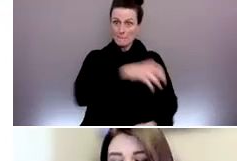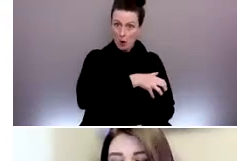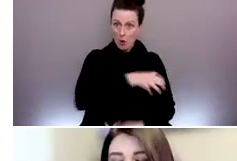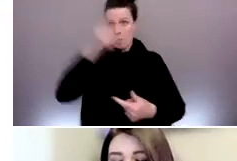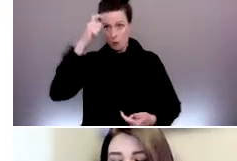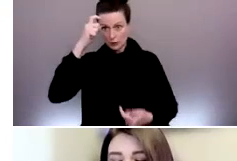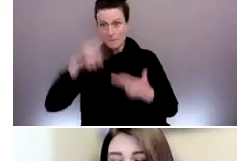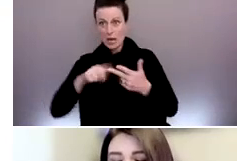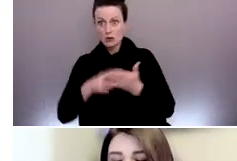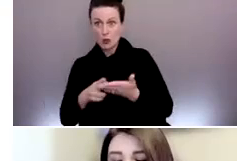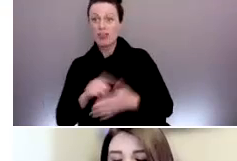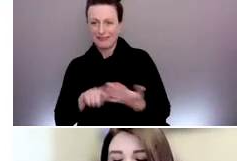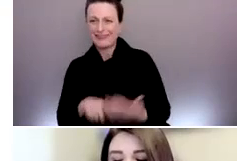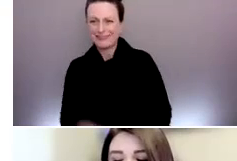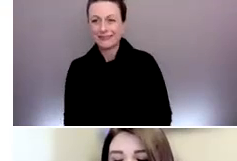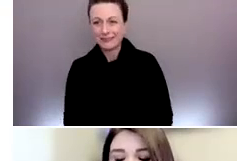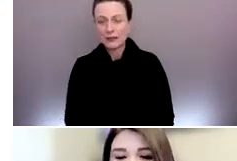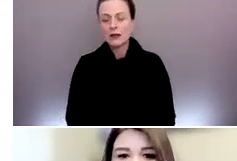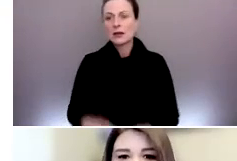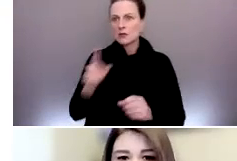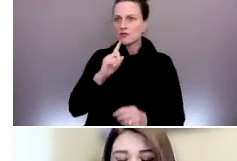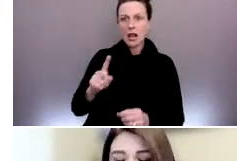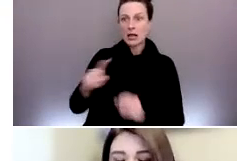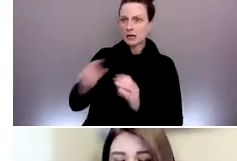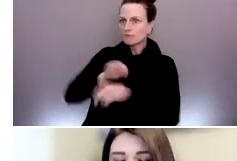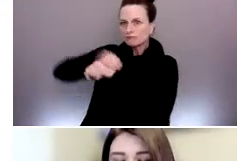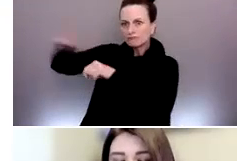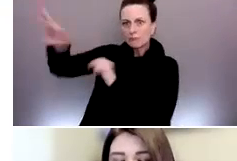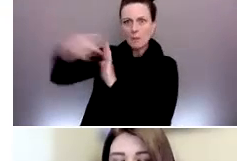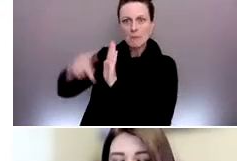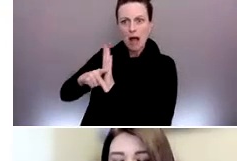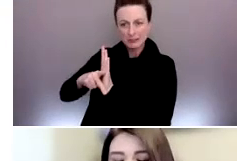They ignite the fire that just policy and makes looking away harder. I have made it